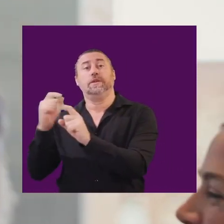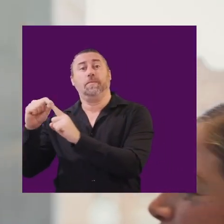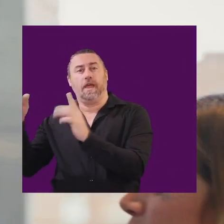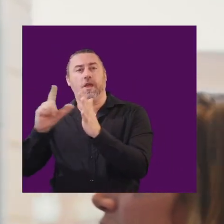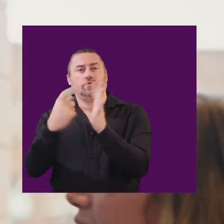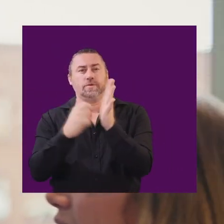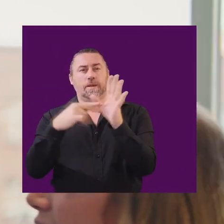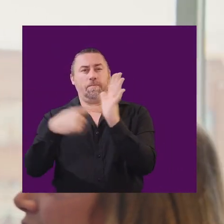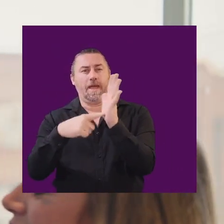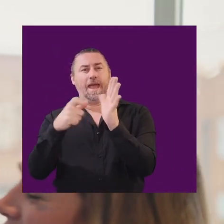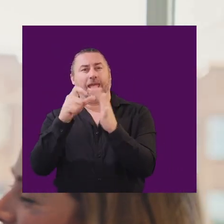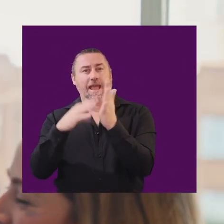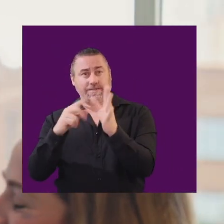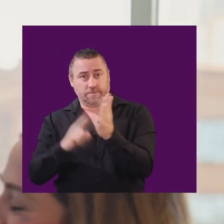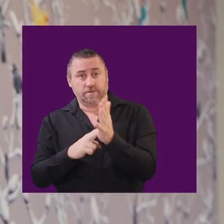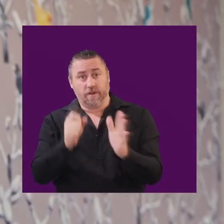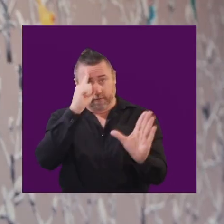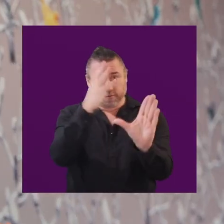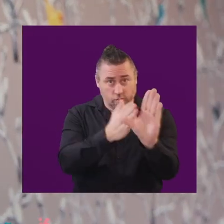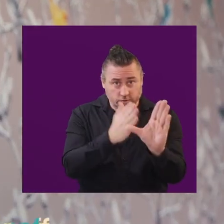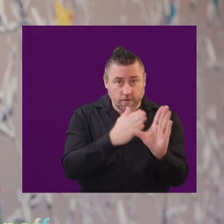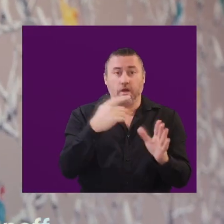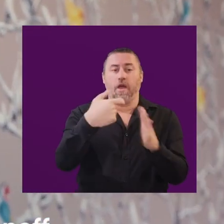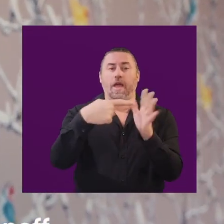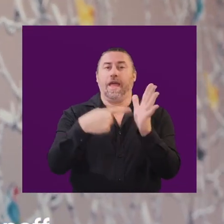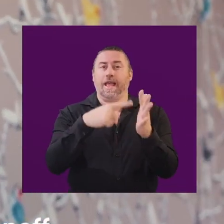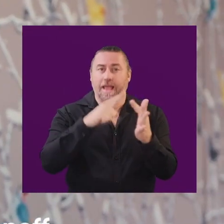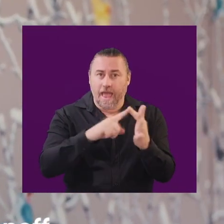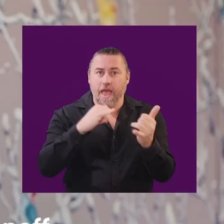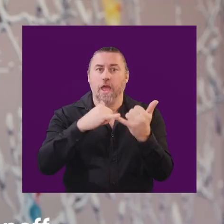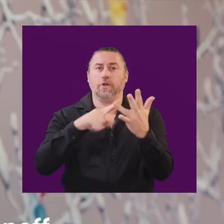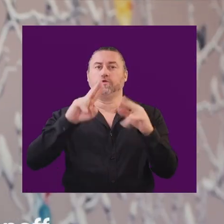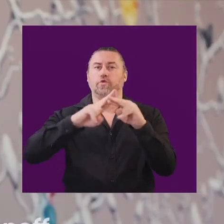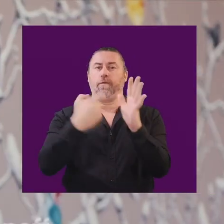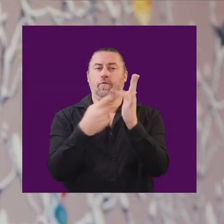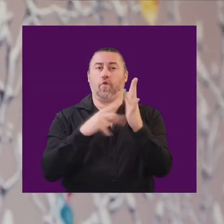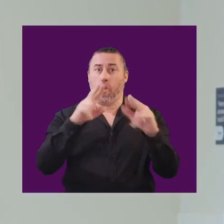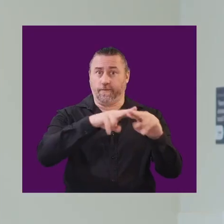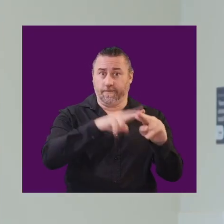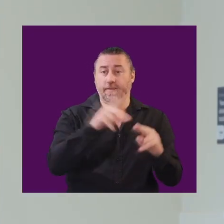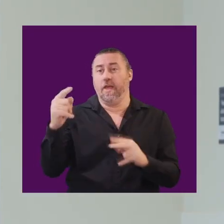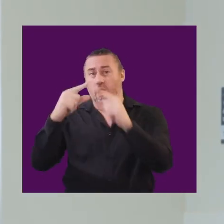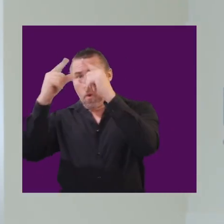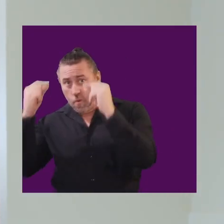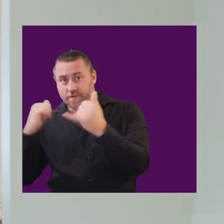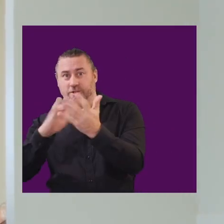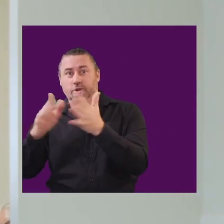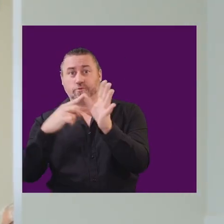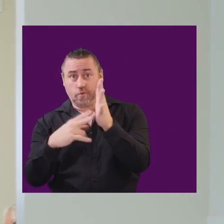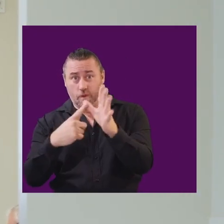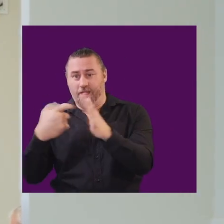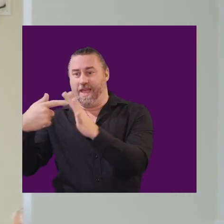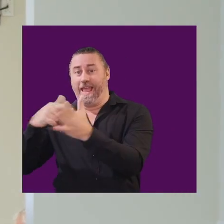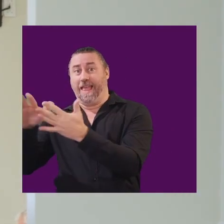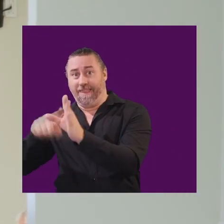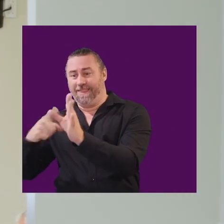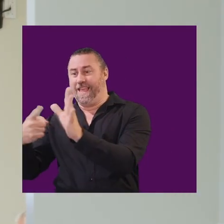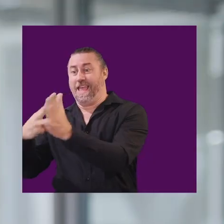GP, Dr. Matt Cadman, our psychologist, Dr. Kate Sofronoff, and our nurses, Shauna, Kathy, and Amy,